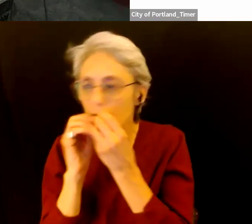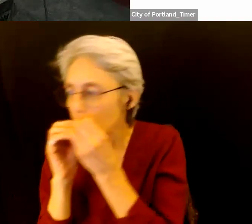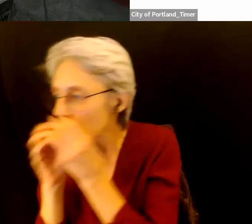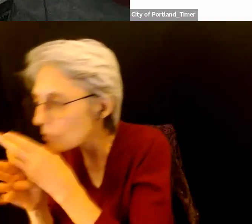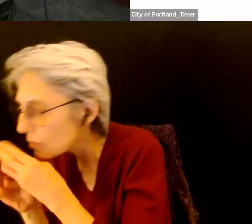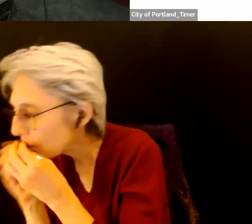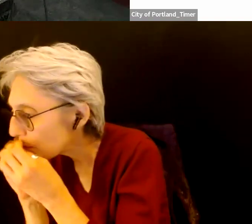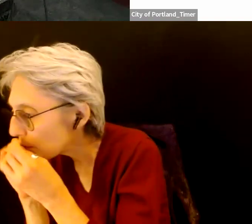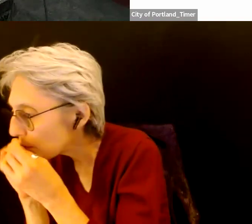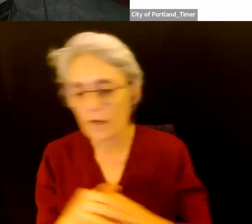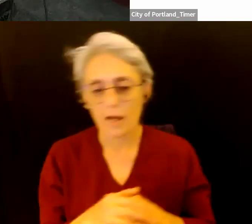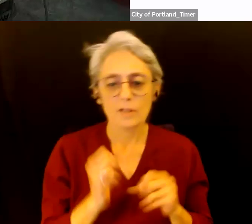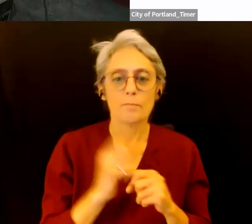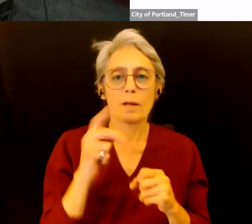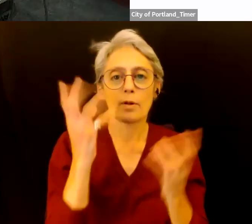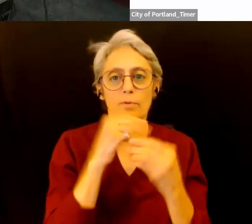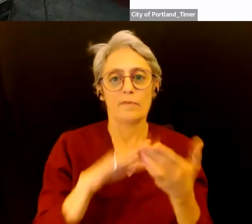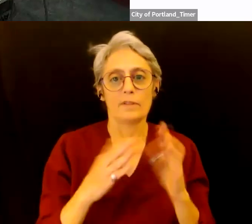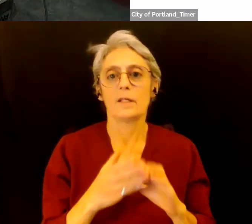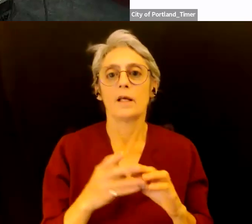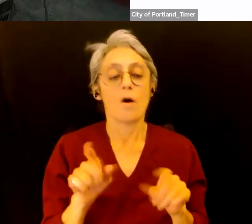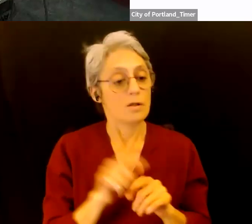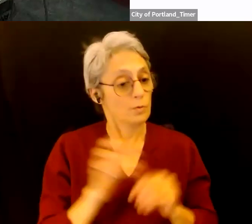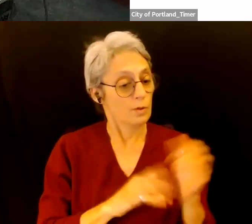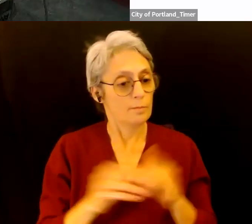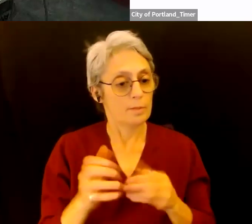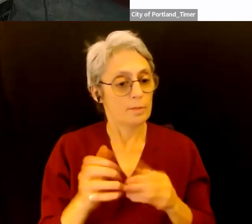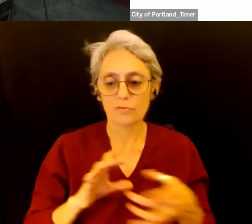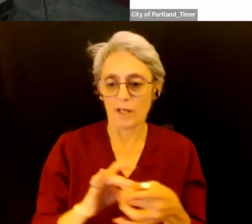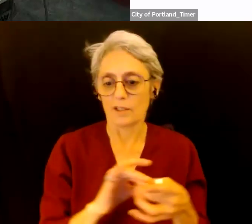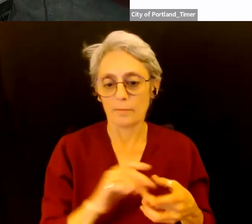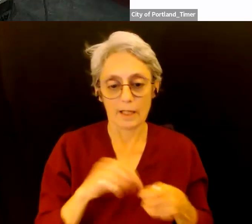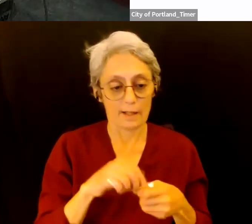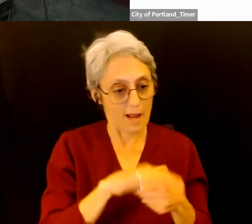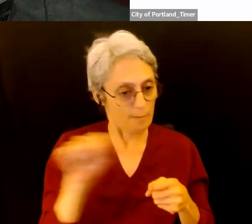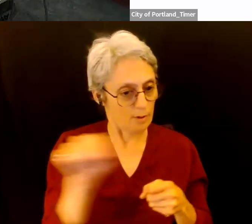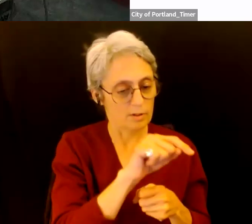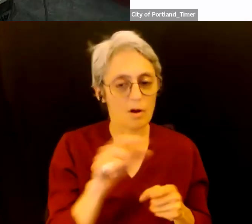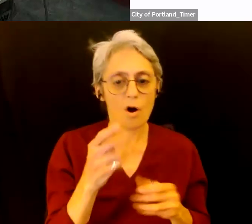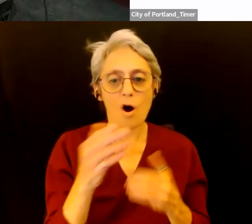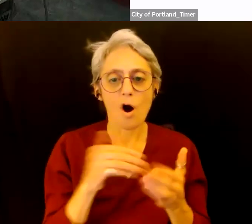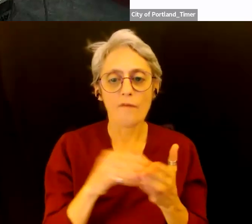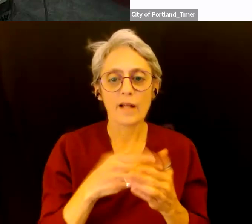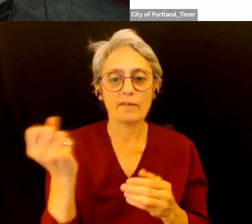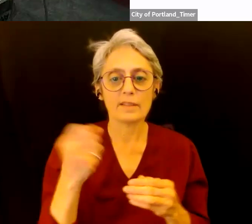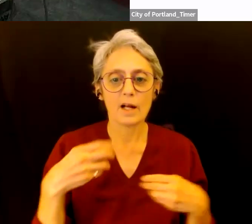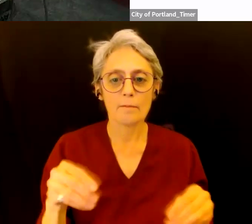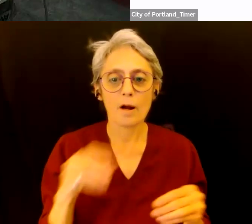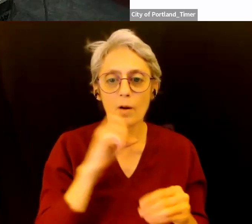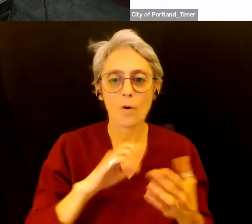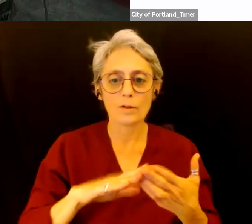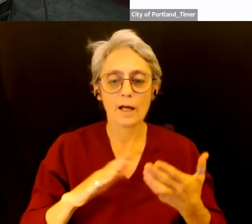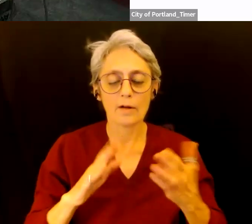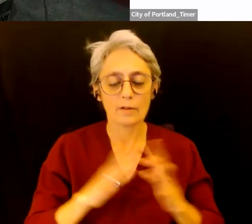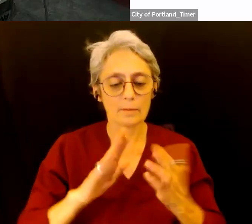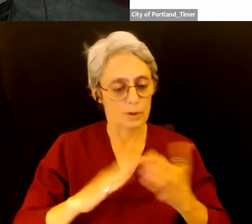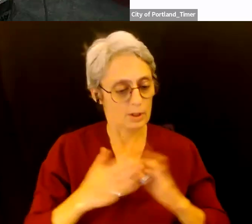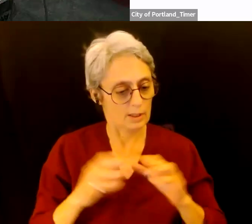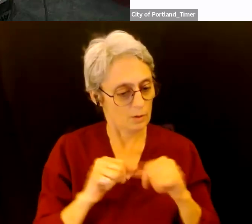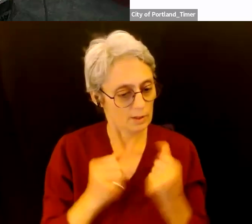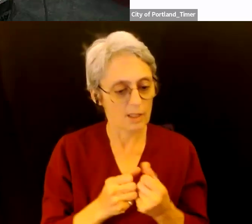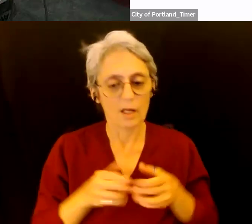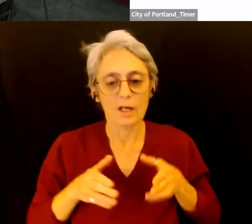We're also building relationships in our neighborhoods and often have the Saturday Market Old Town Community Association Street Roots and others attend our meetings.